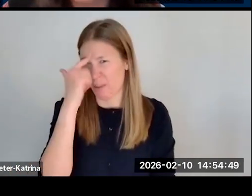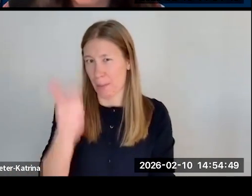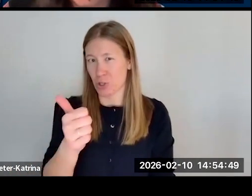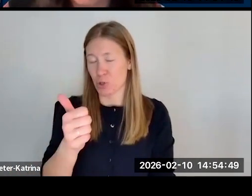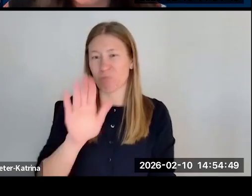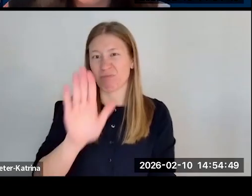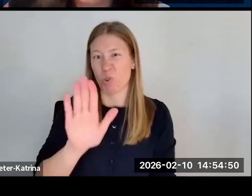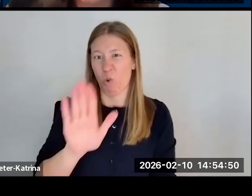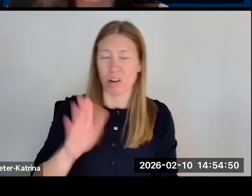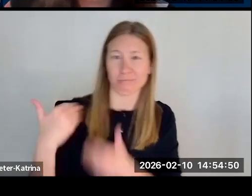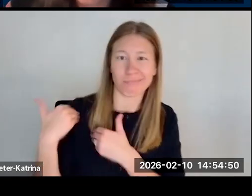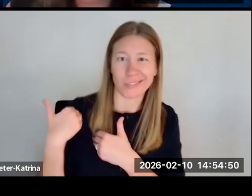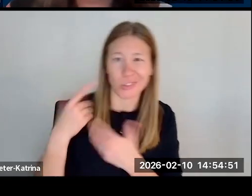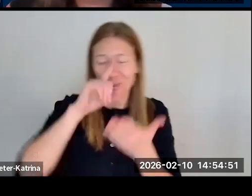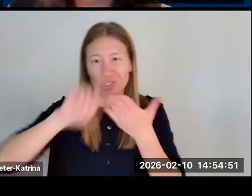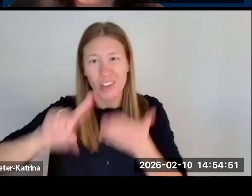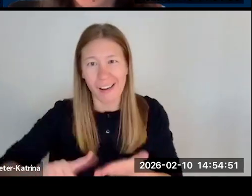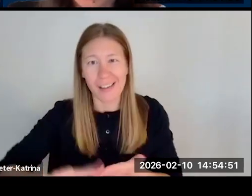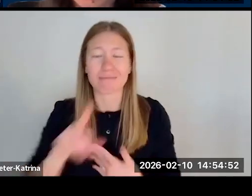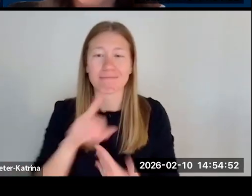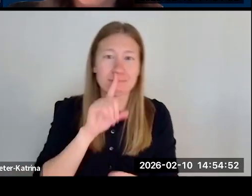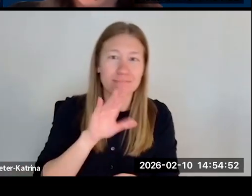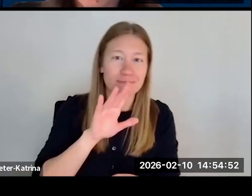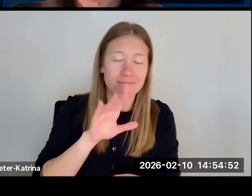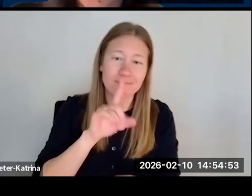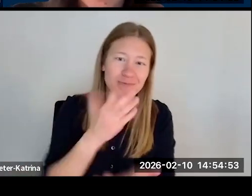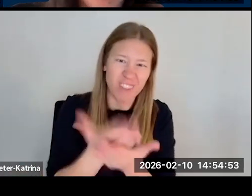and verify that by like following the best practices we talked about.